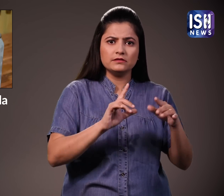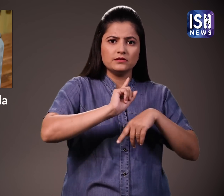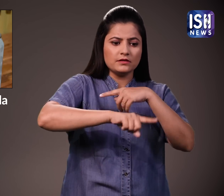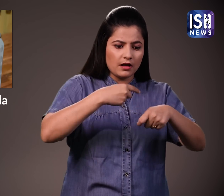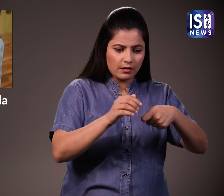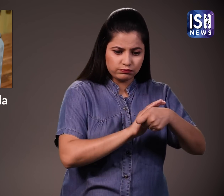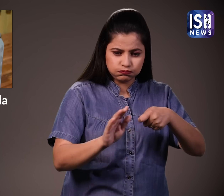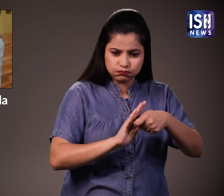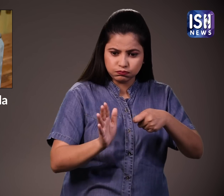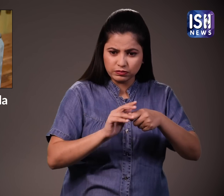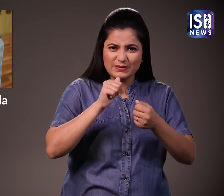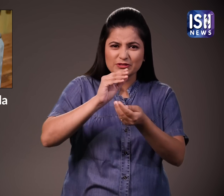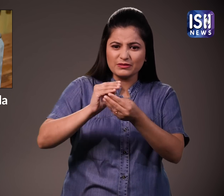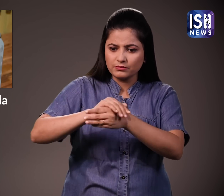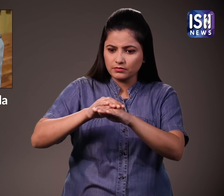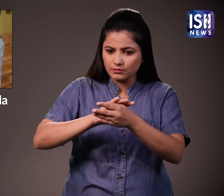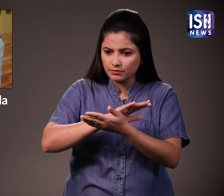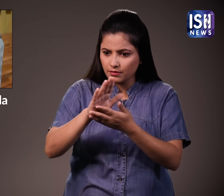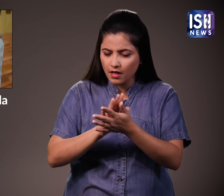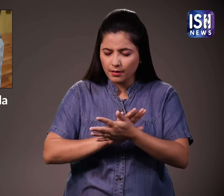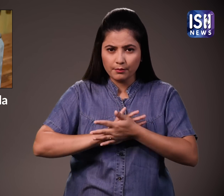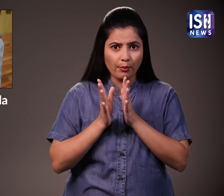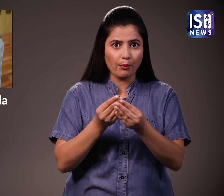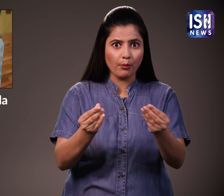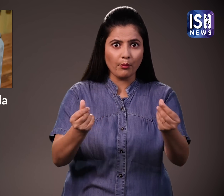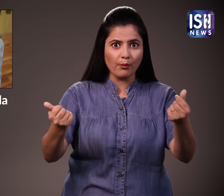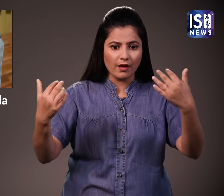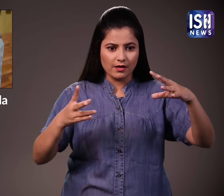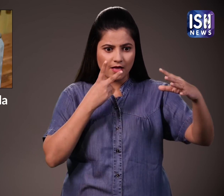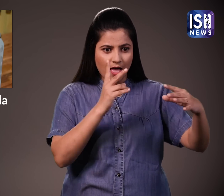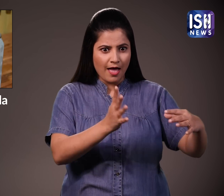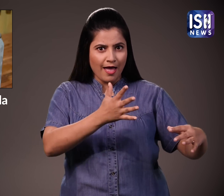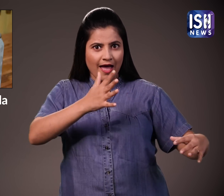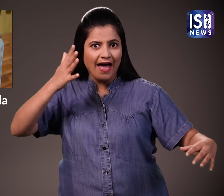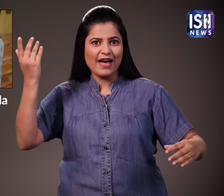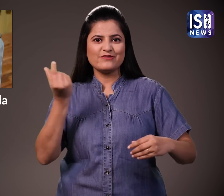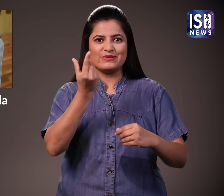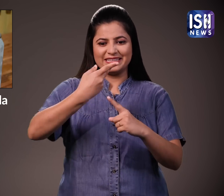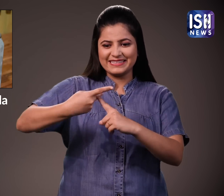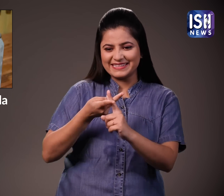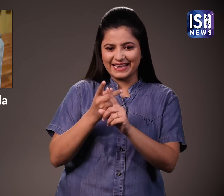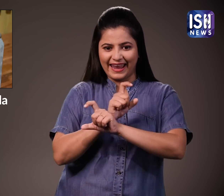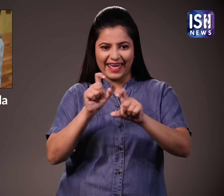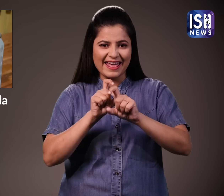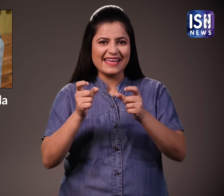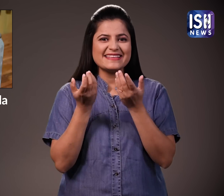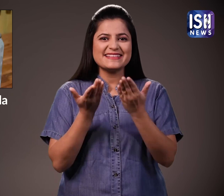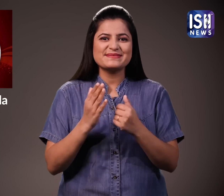Wipe it with a towel and see your tools become rust-free!